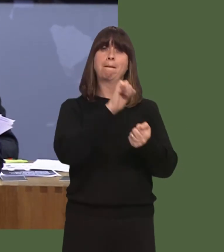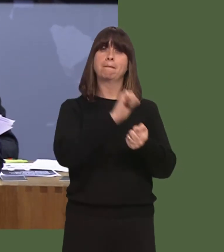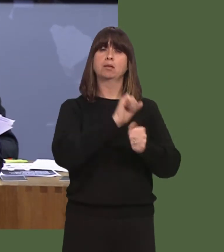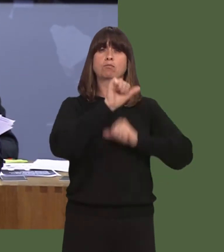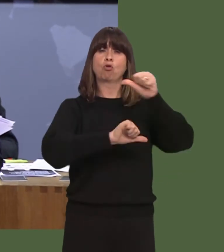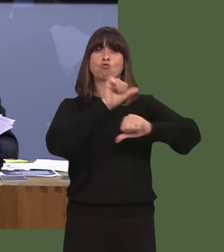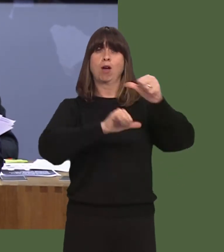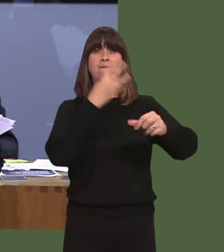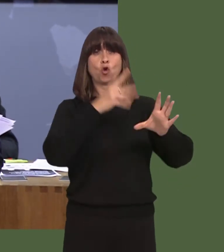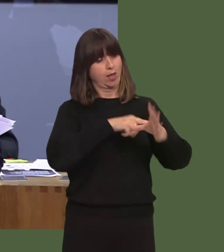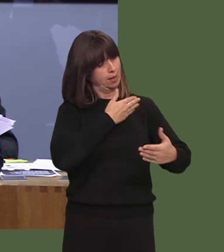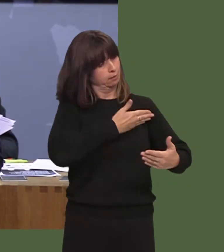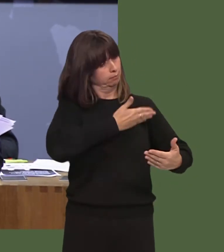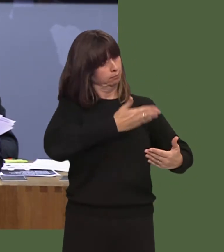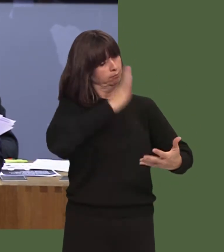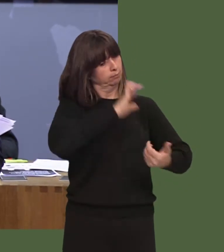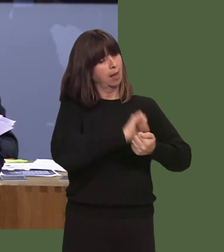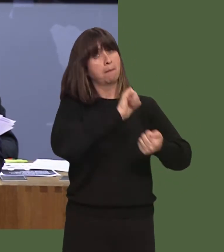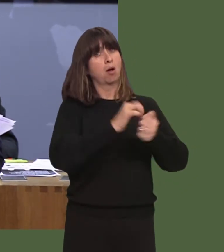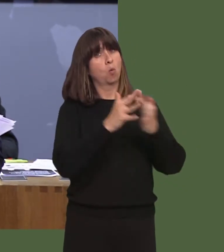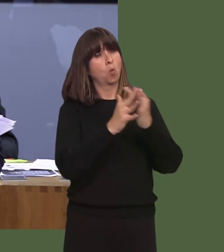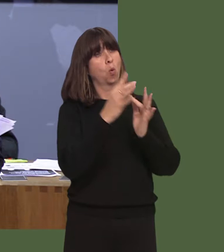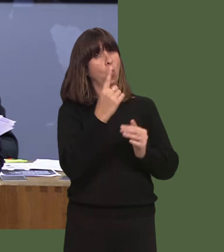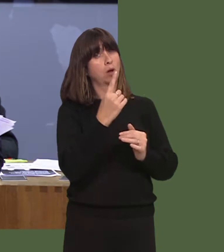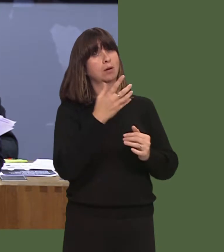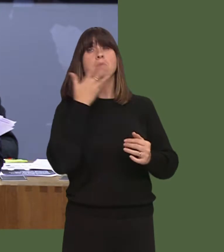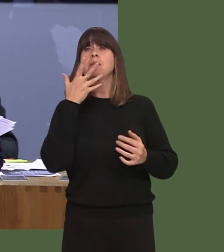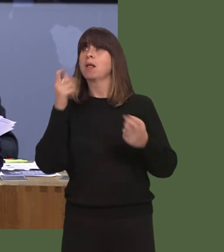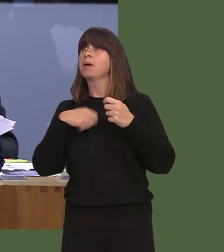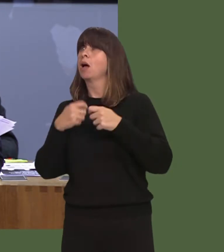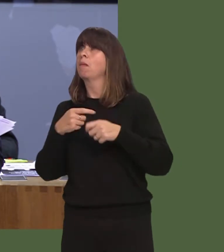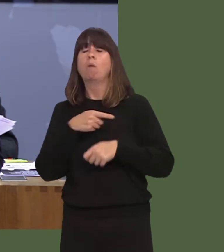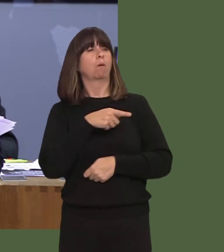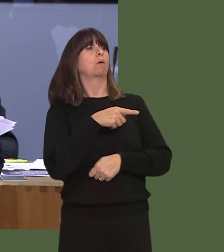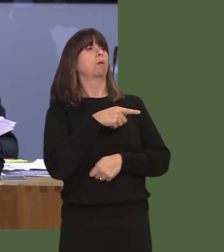exceptionally good and has helped to focus the attention of the nation on what are very